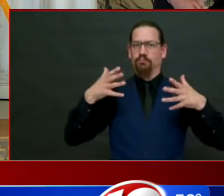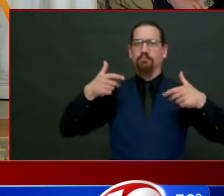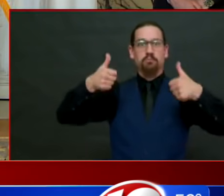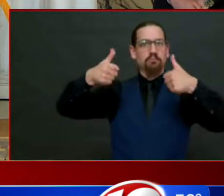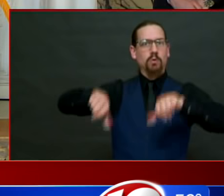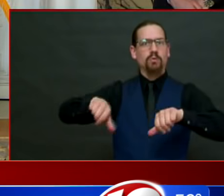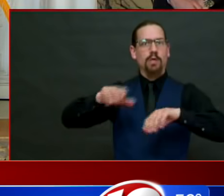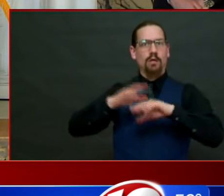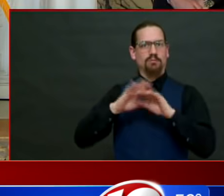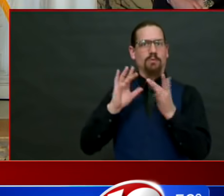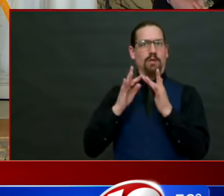TONIGHT.